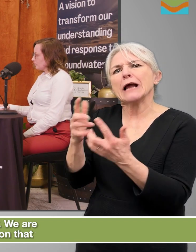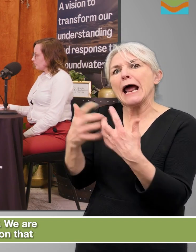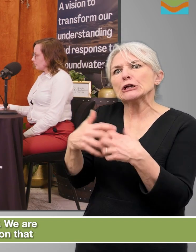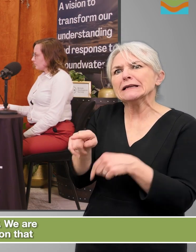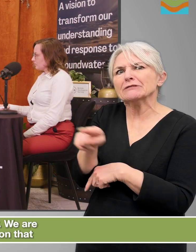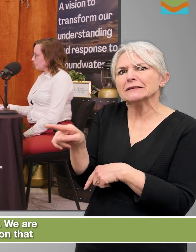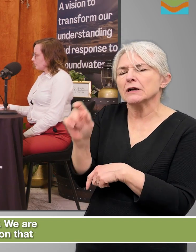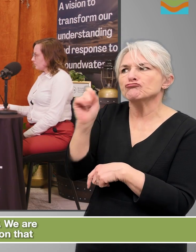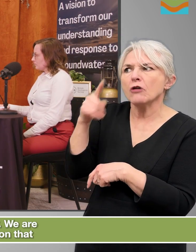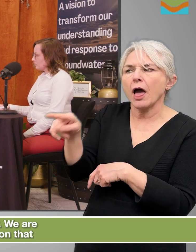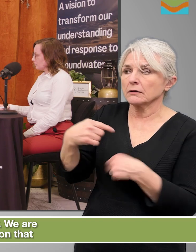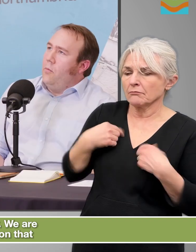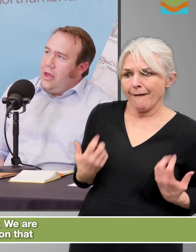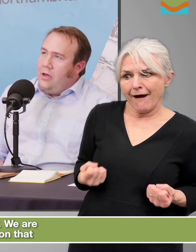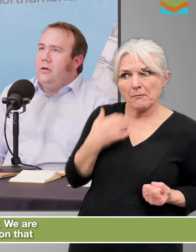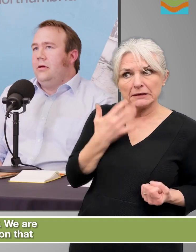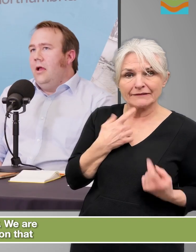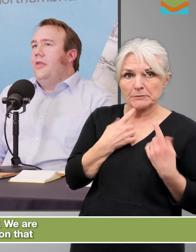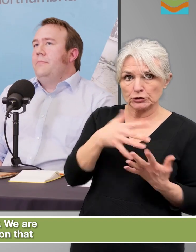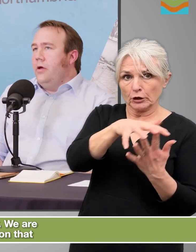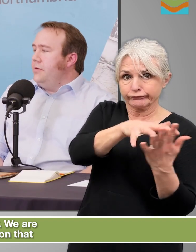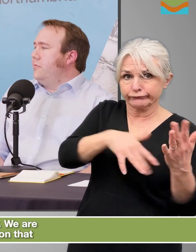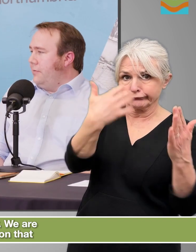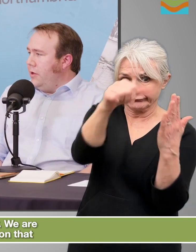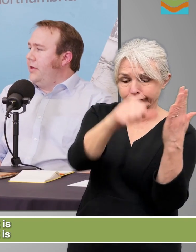outlast even them as a country. We are at the moment really working on that